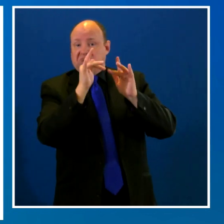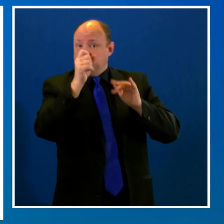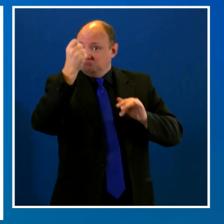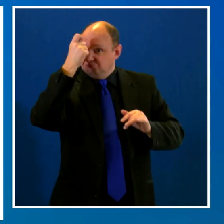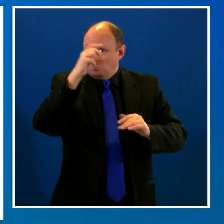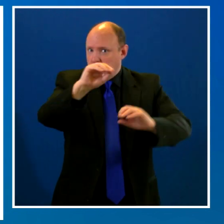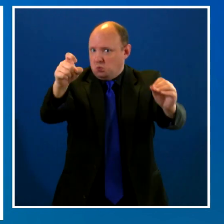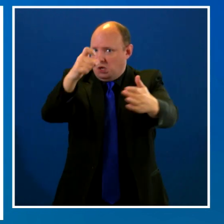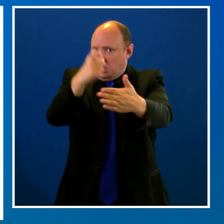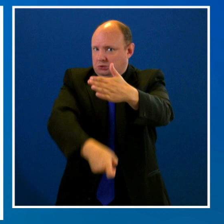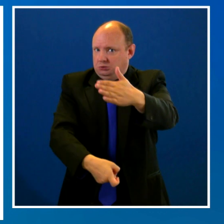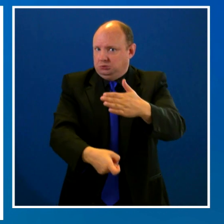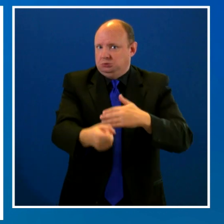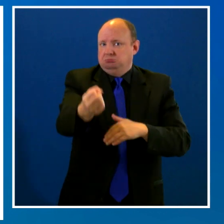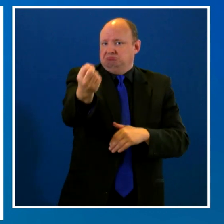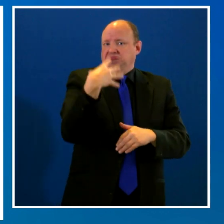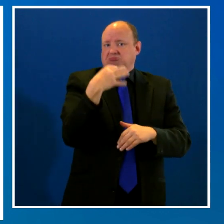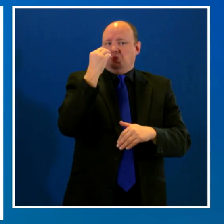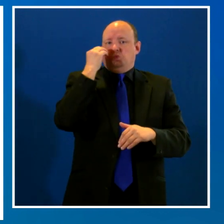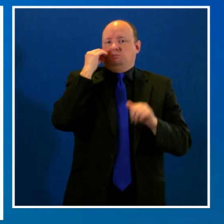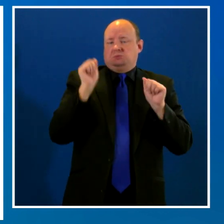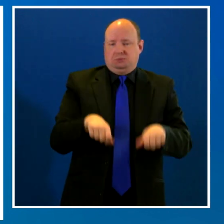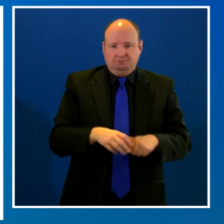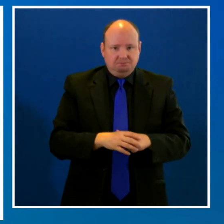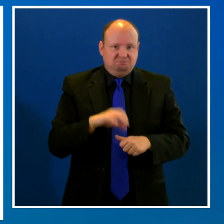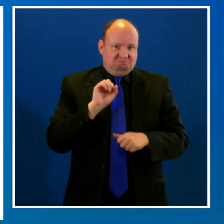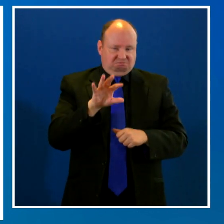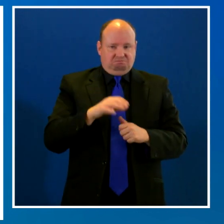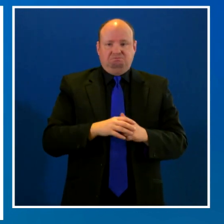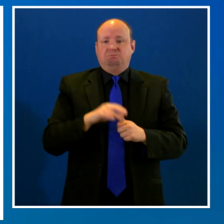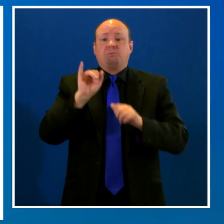Along with expanded testing, the state is improving booster